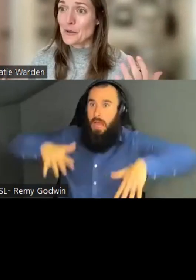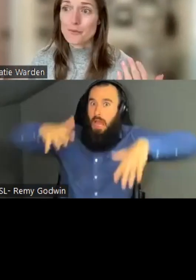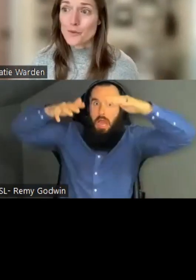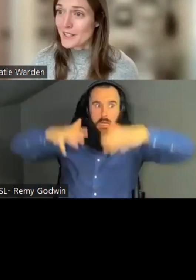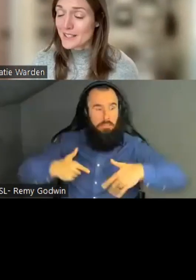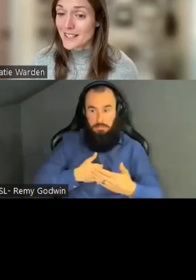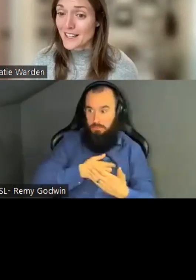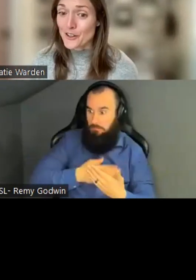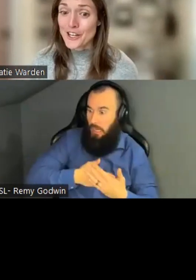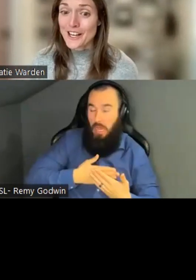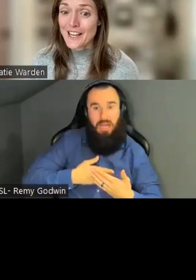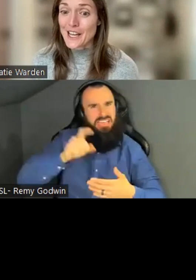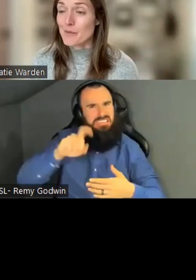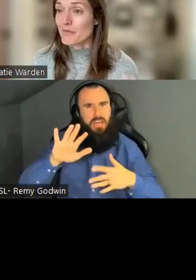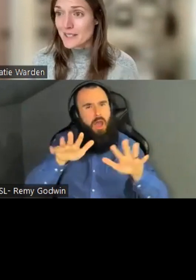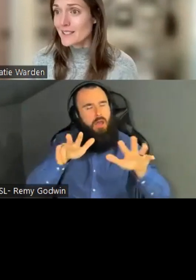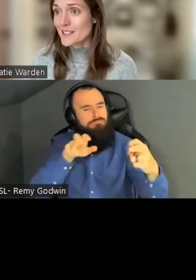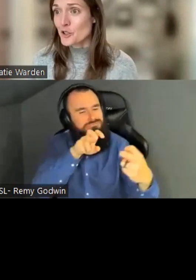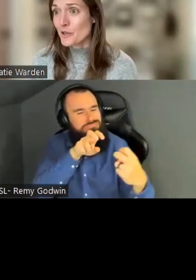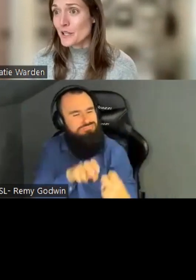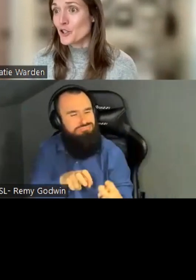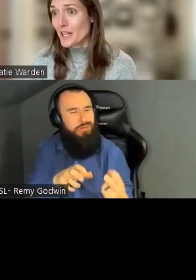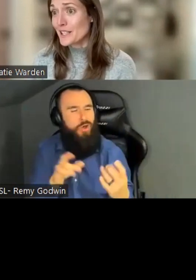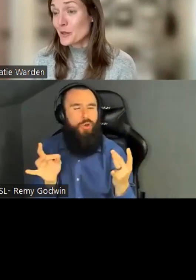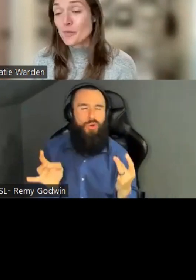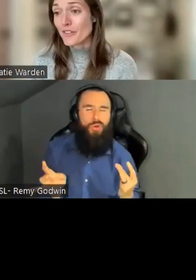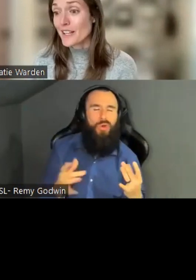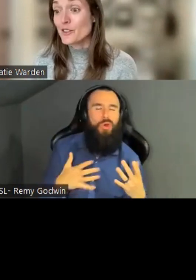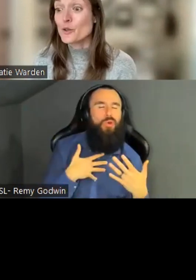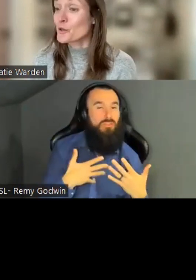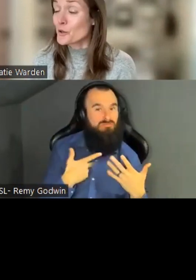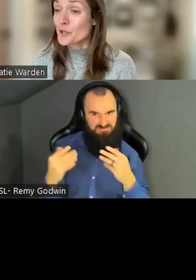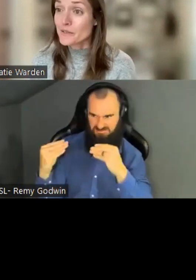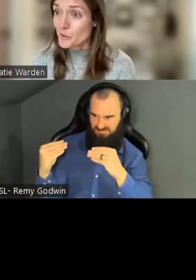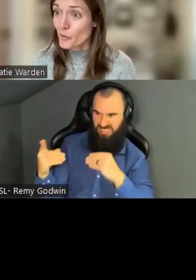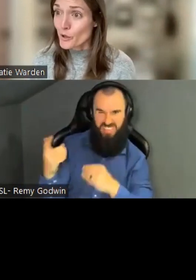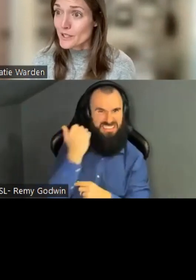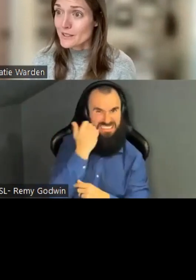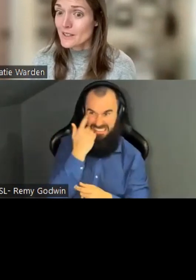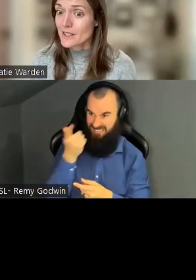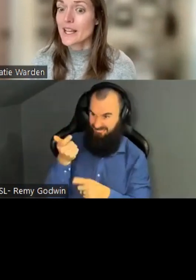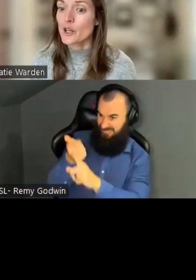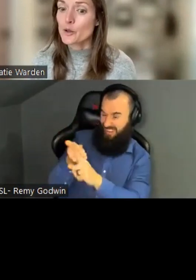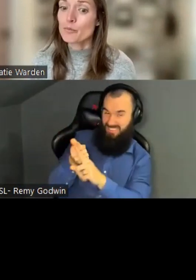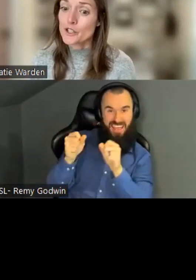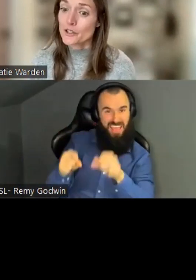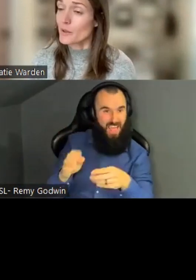and breathe together, the dentists are being trained to provide those sorts of supports to help ensure